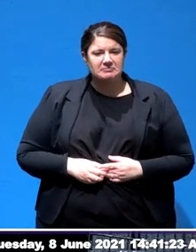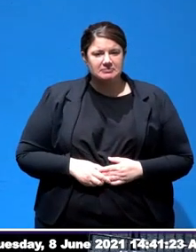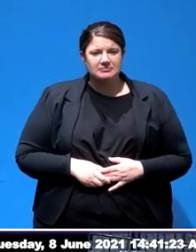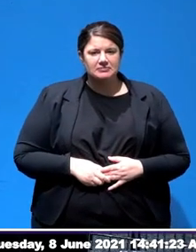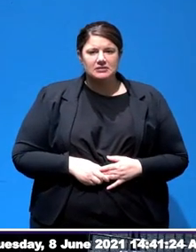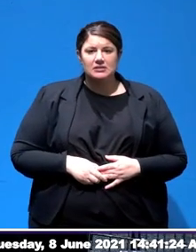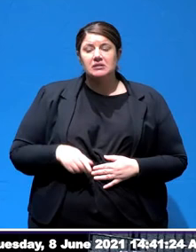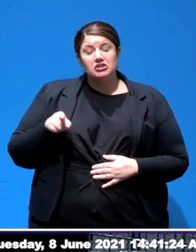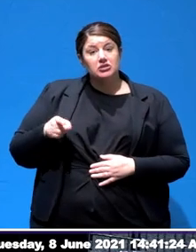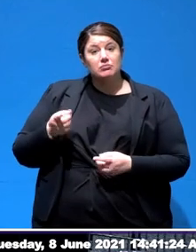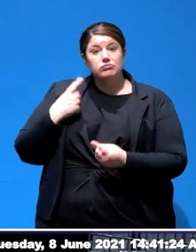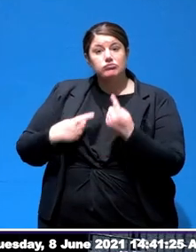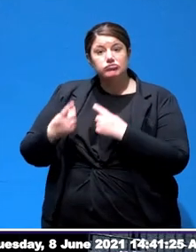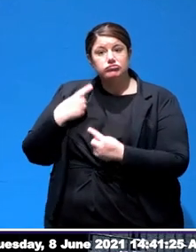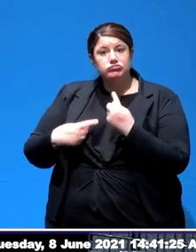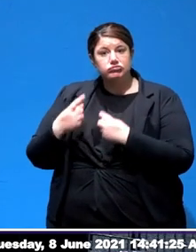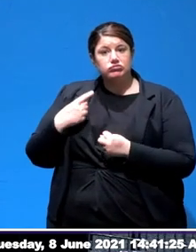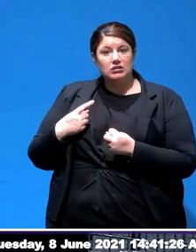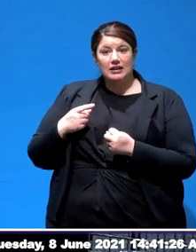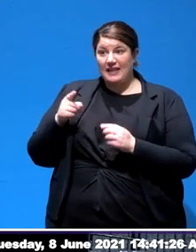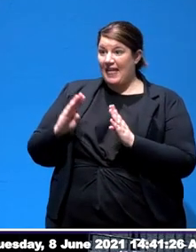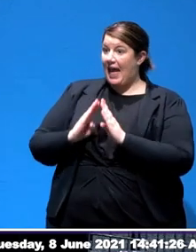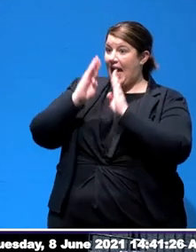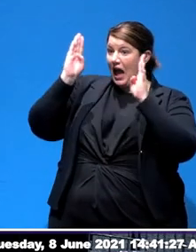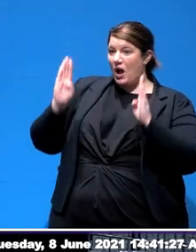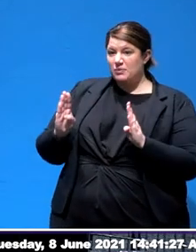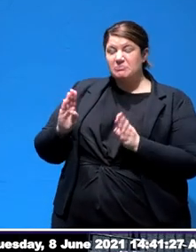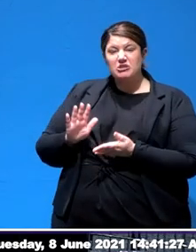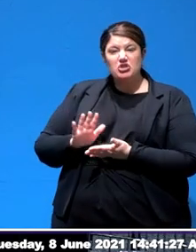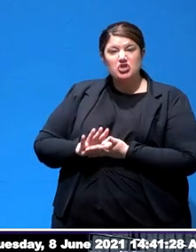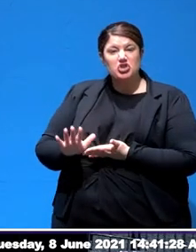She talked about that the residence itself was dirty, that it hadn't been